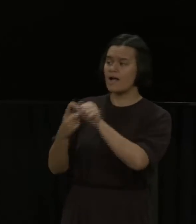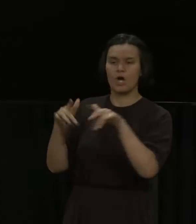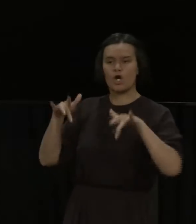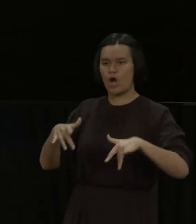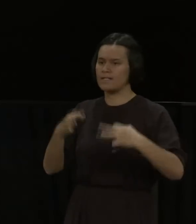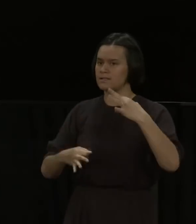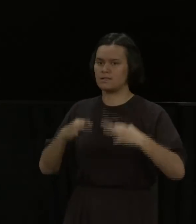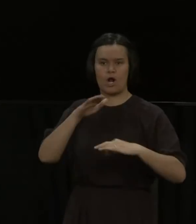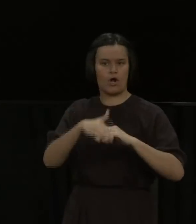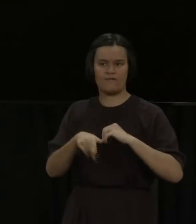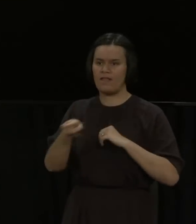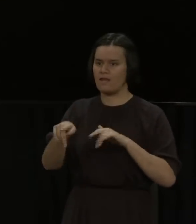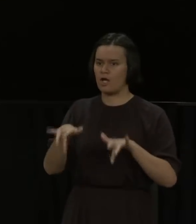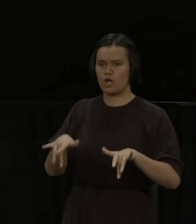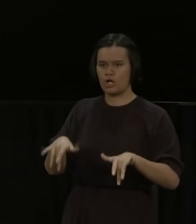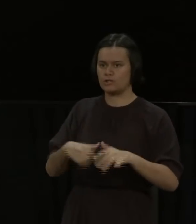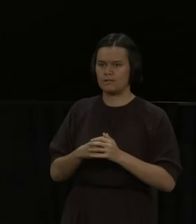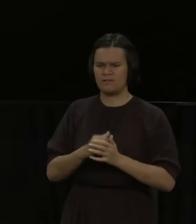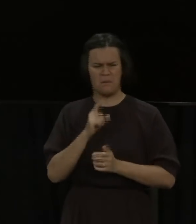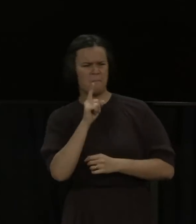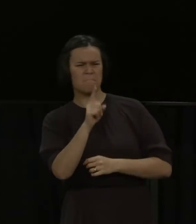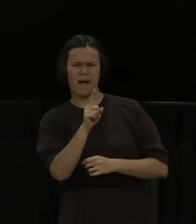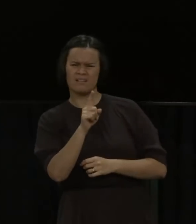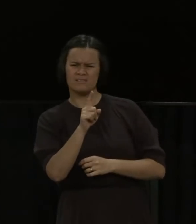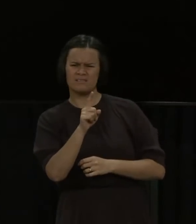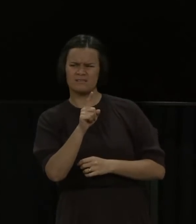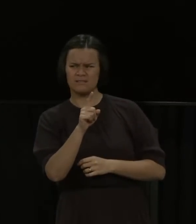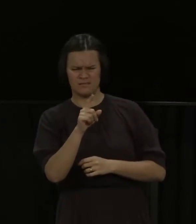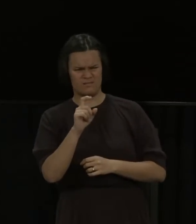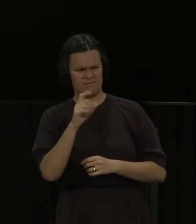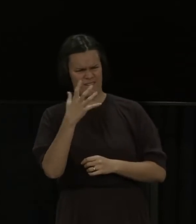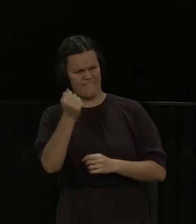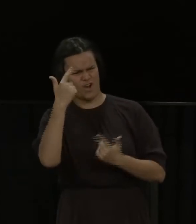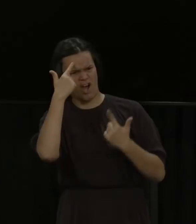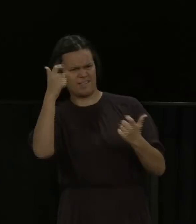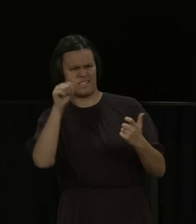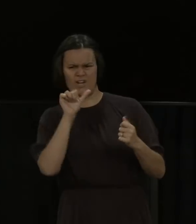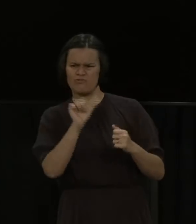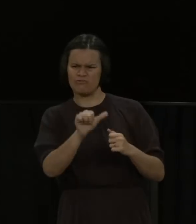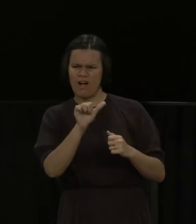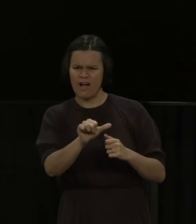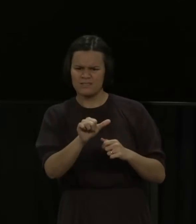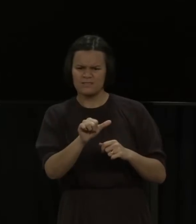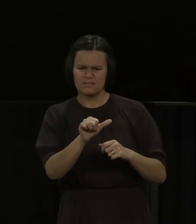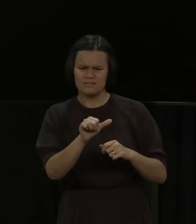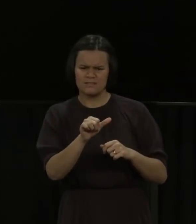category? We haven't made decisions n that yet. I am indicating it could be